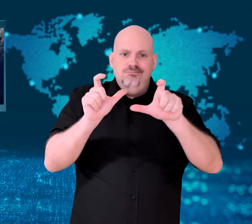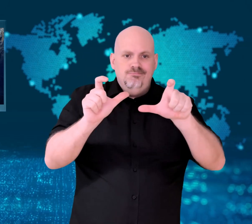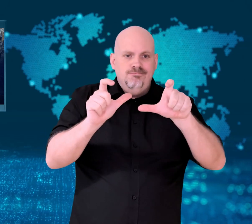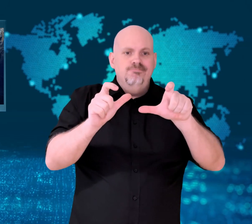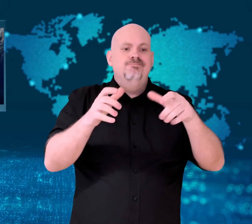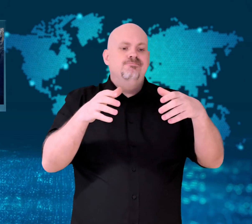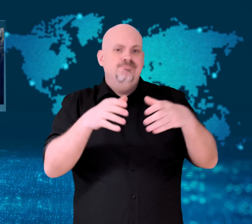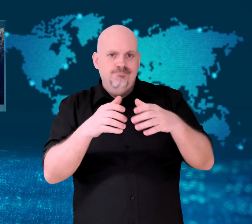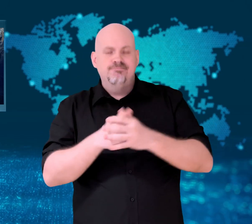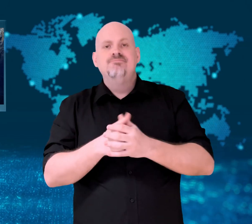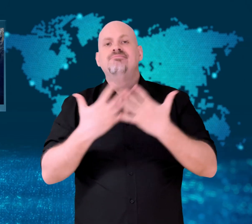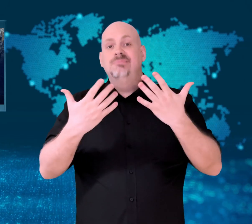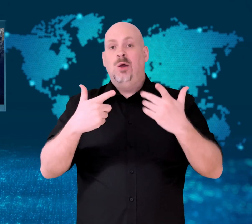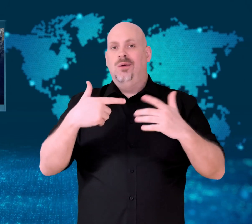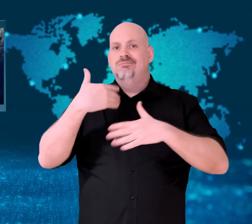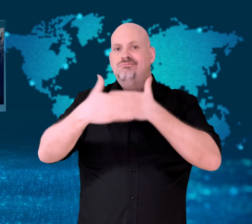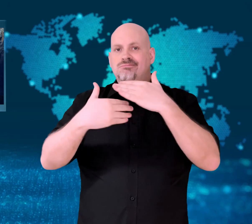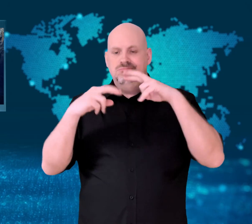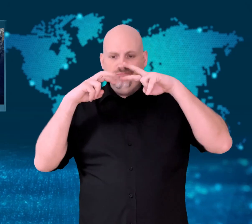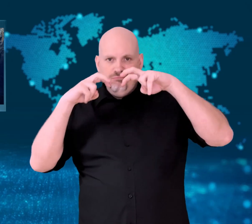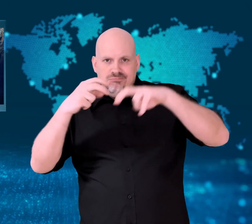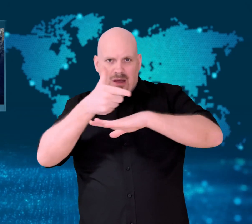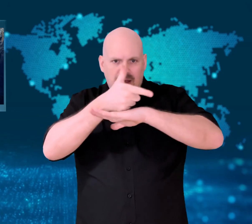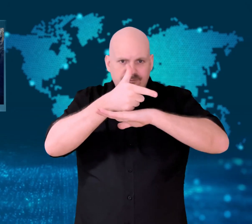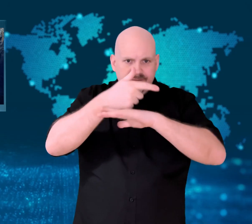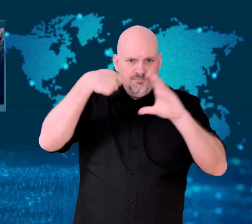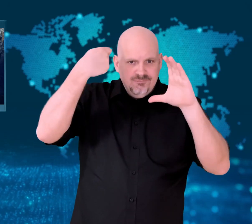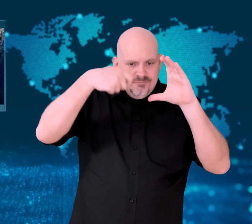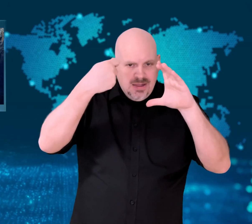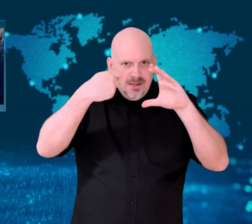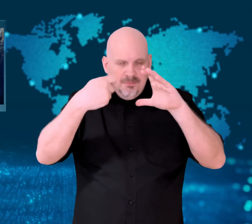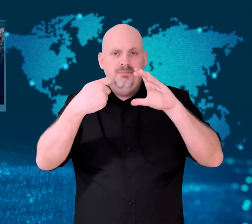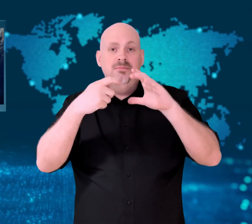It will be surveyed and filmed,